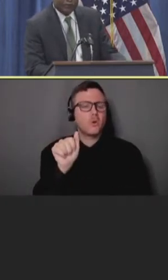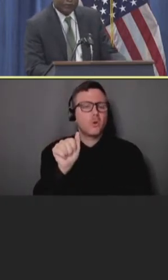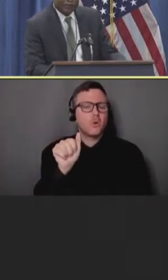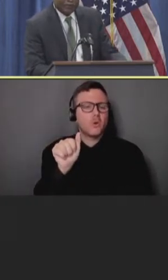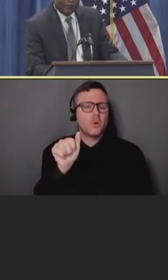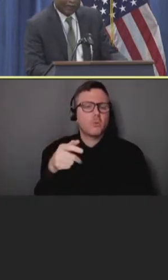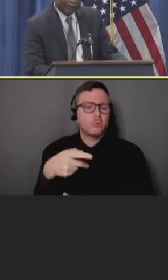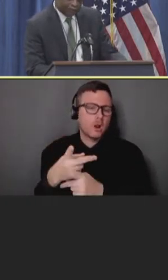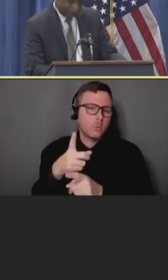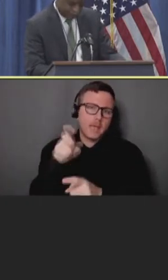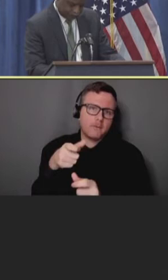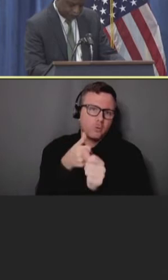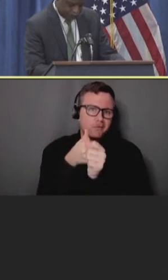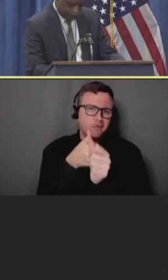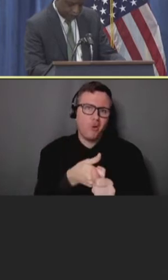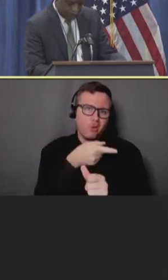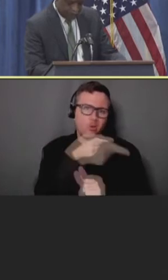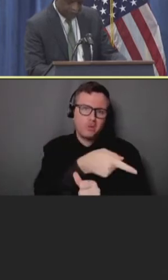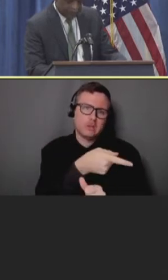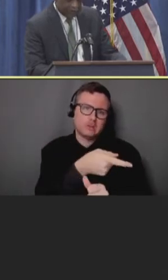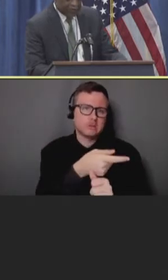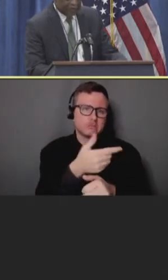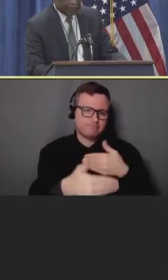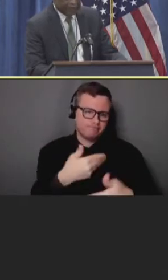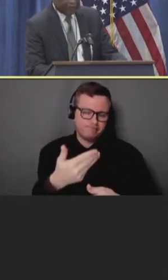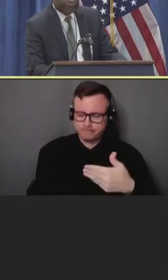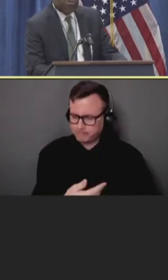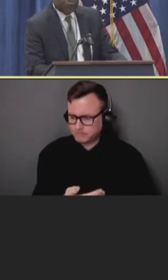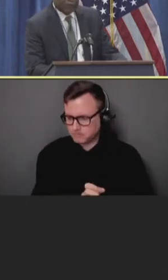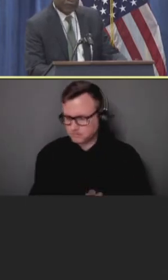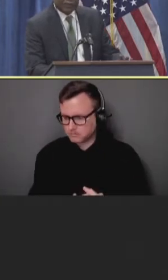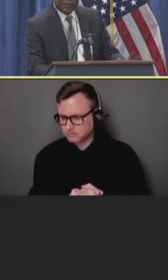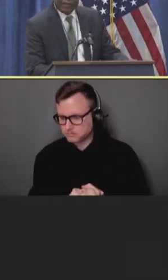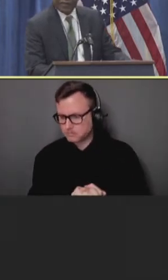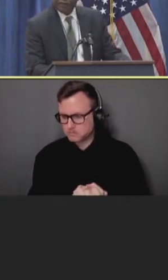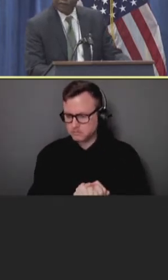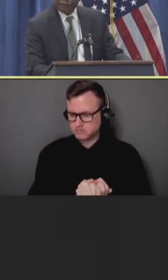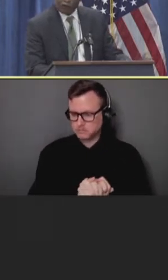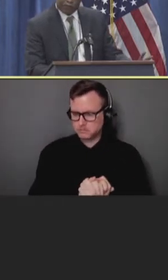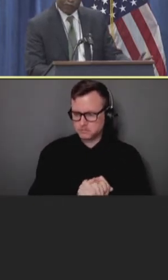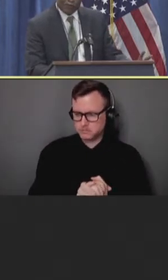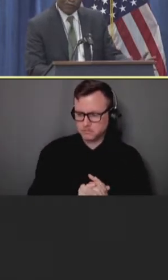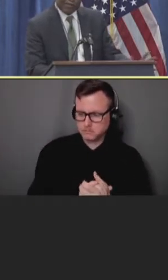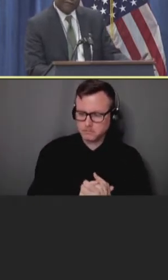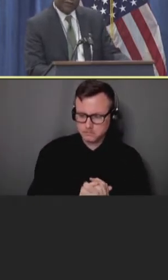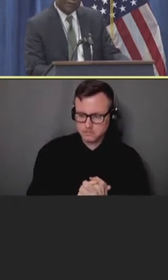Now, the -- when we, again, focus on safety,